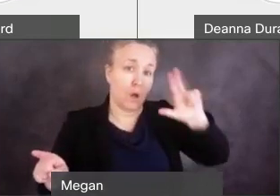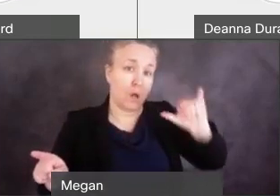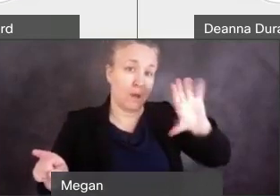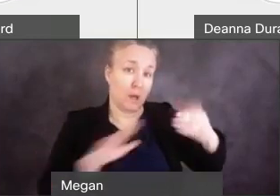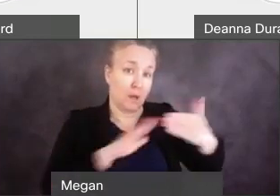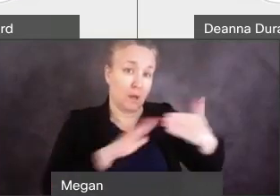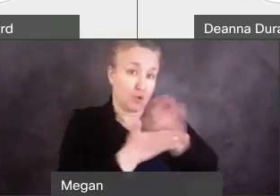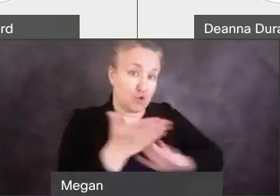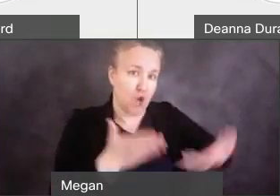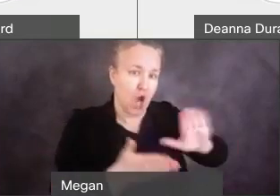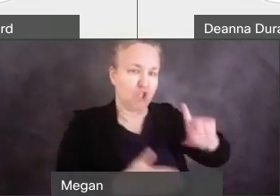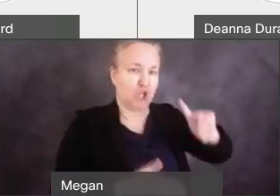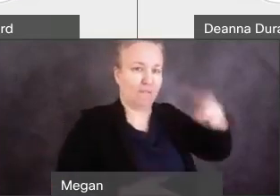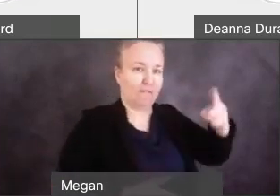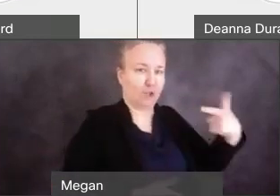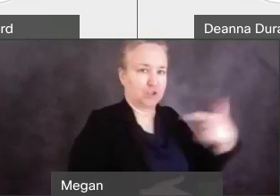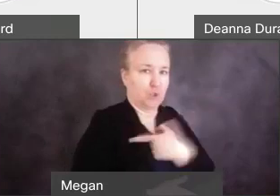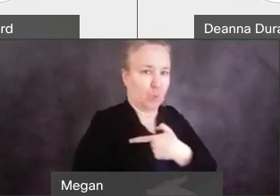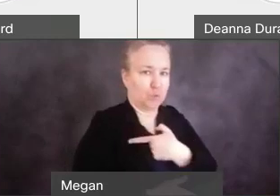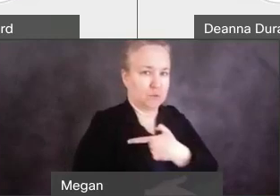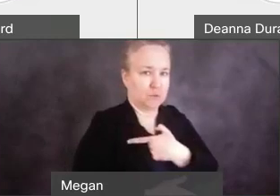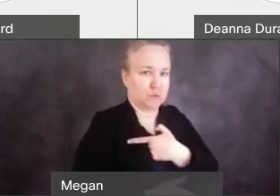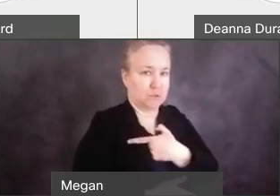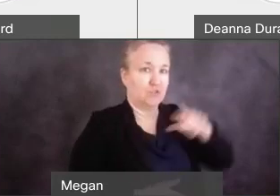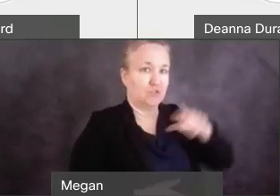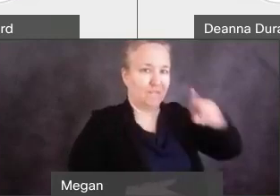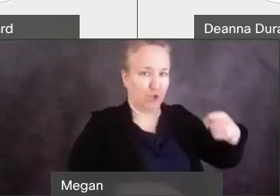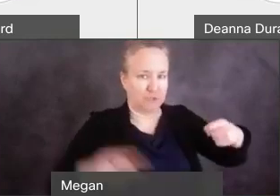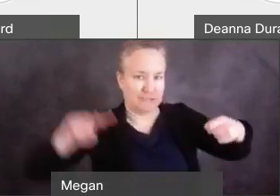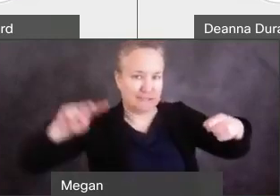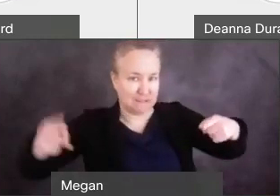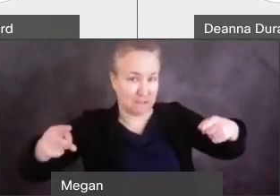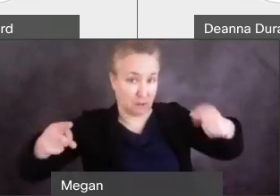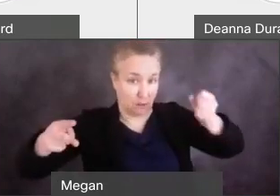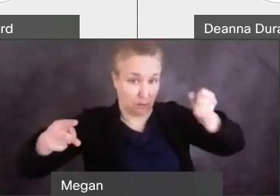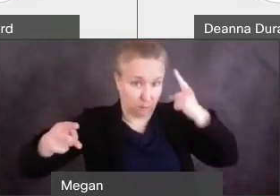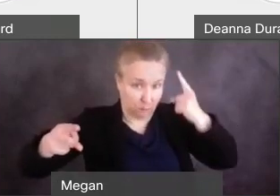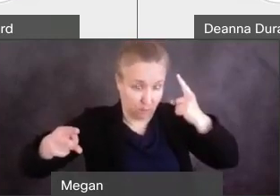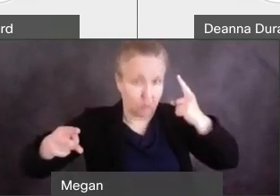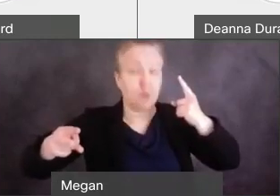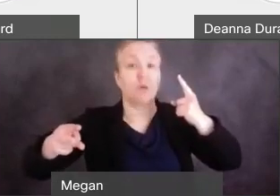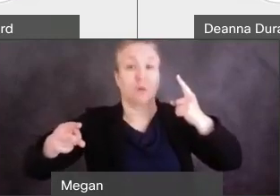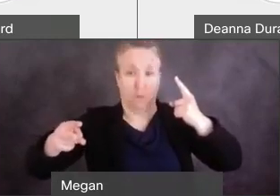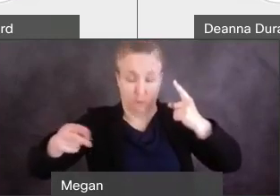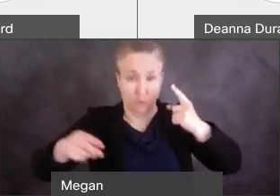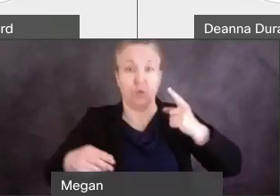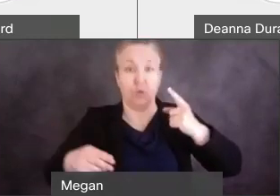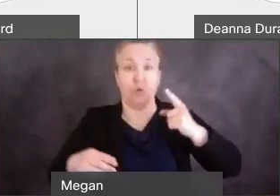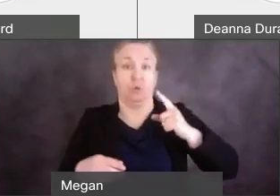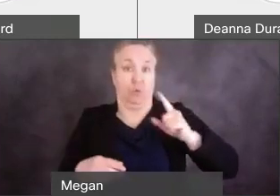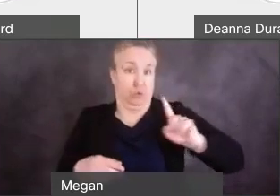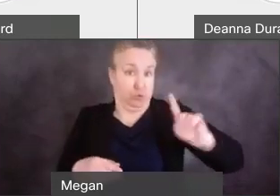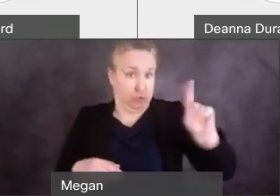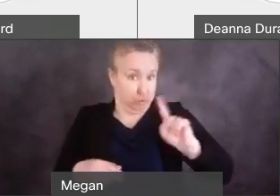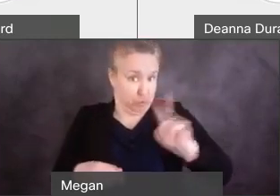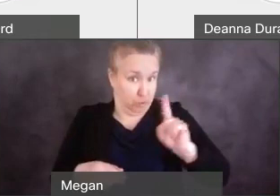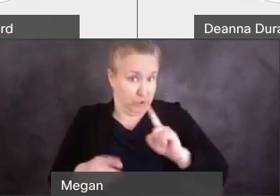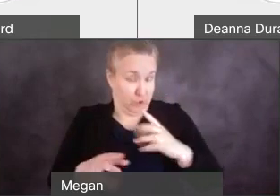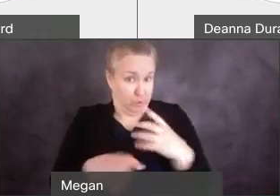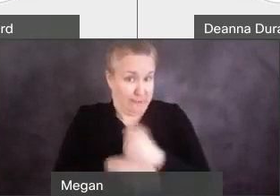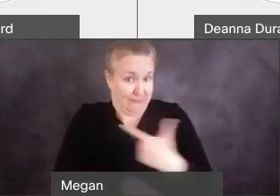doses. So please pay close attention to the location to which you are directed. Up until this